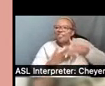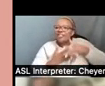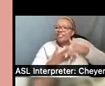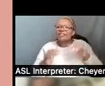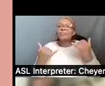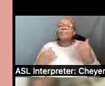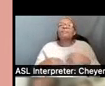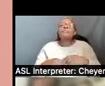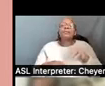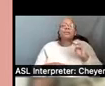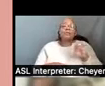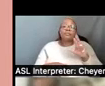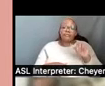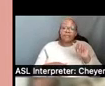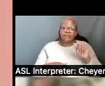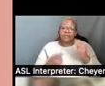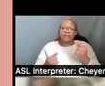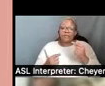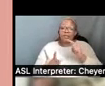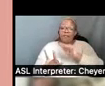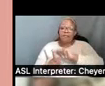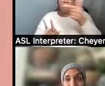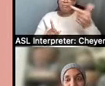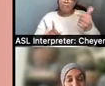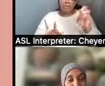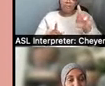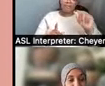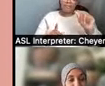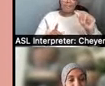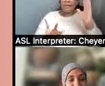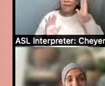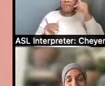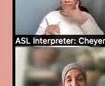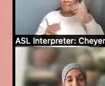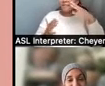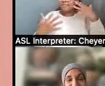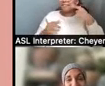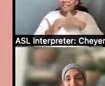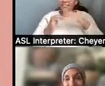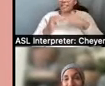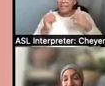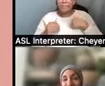So, Maria, I'm going to pass it over to you who hopefully has better sound.